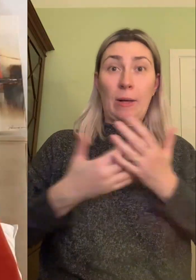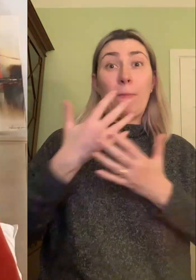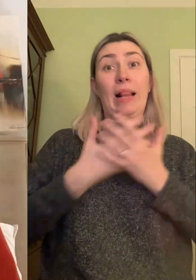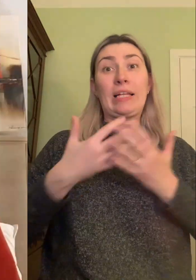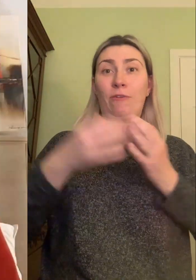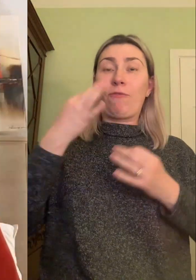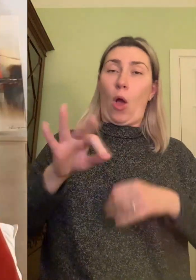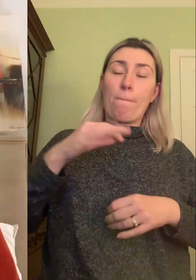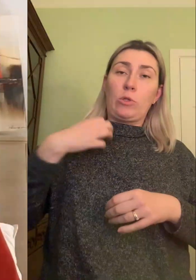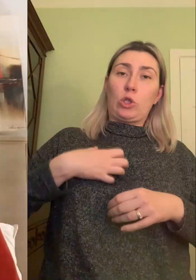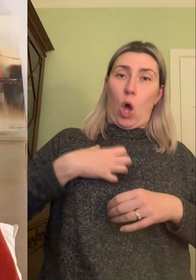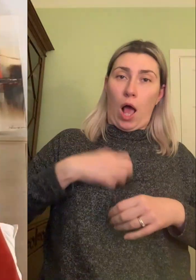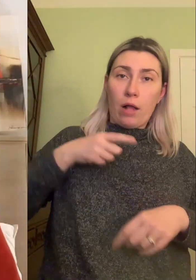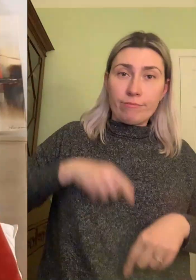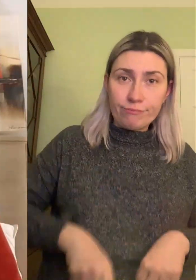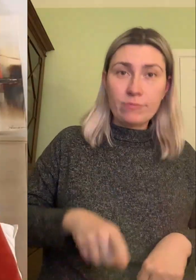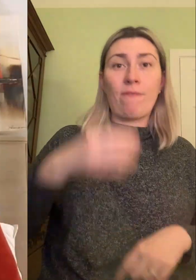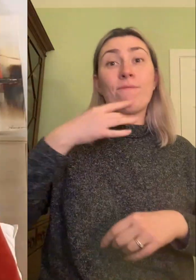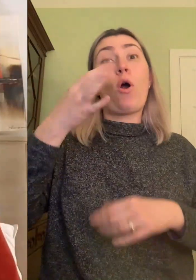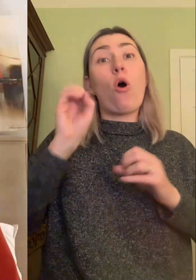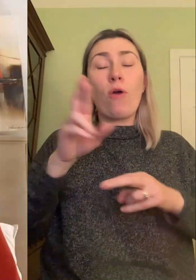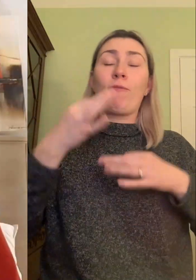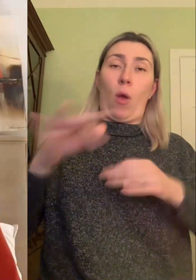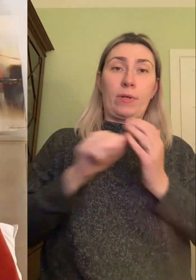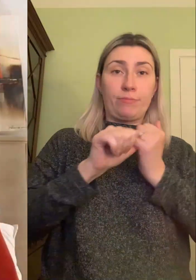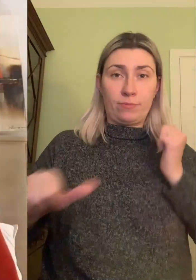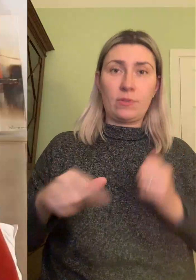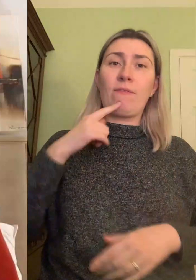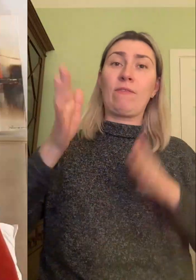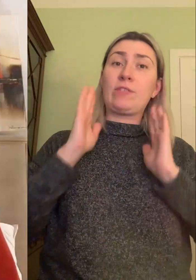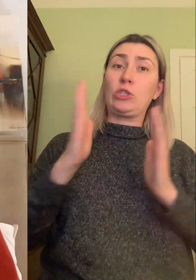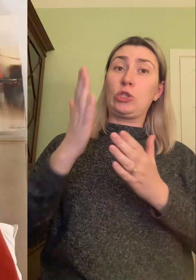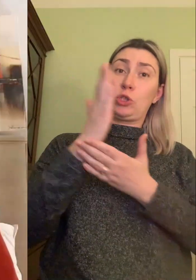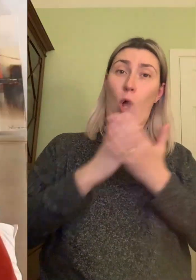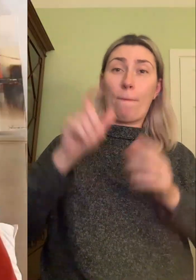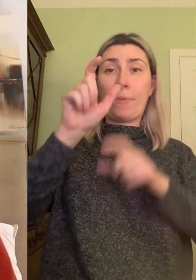or bleeding through my back passage. He's already some patients on the same drug